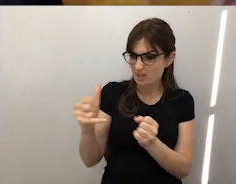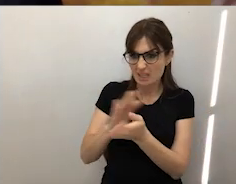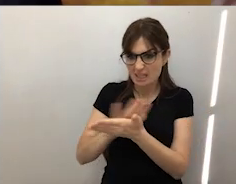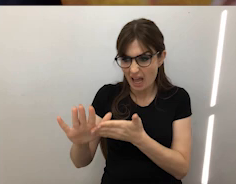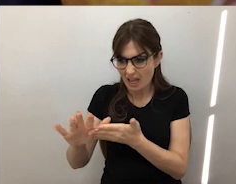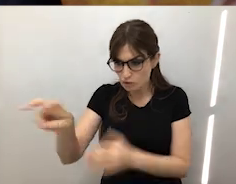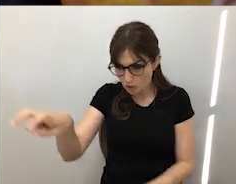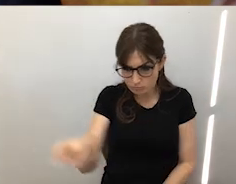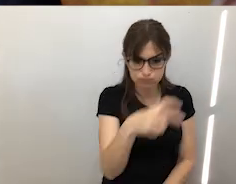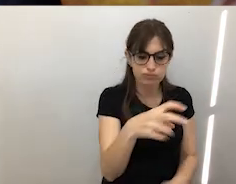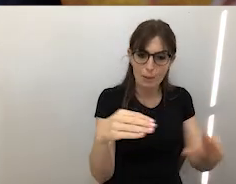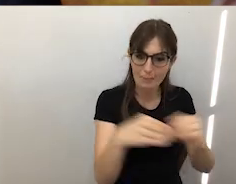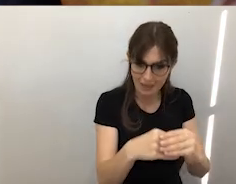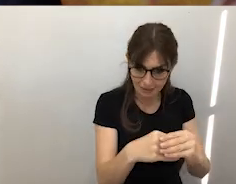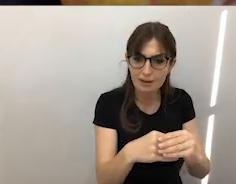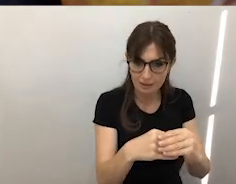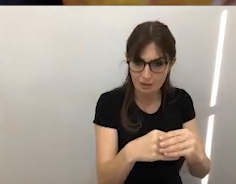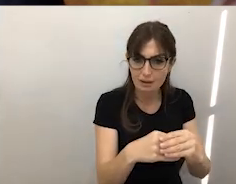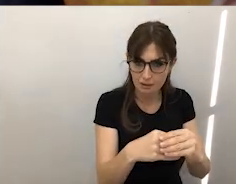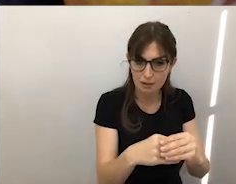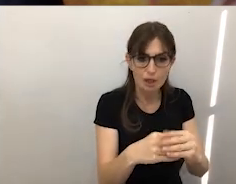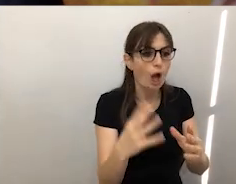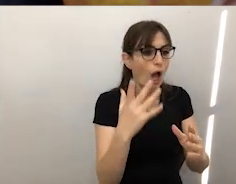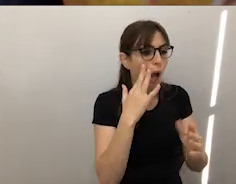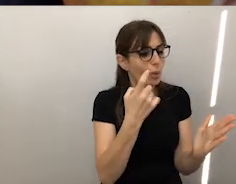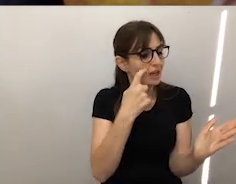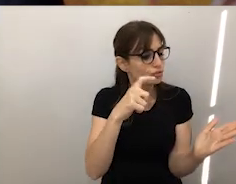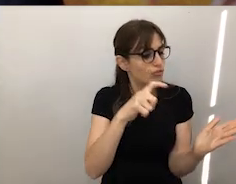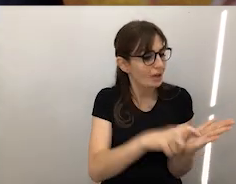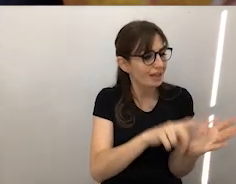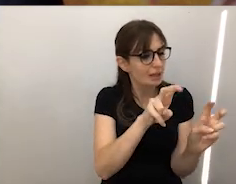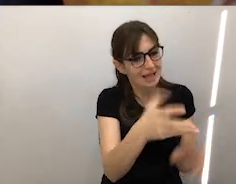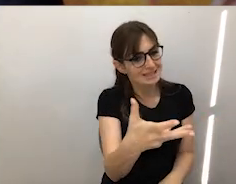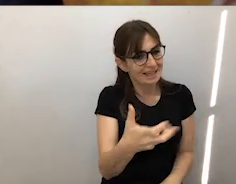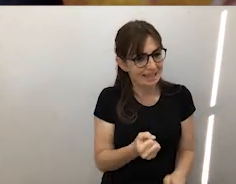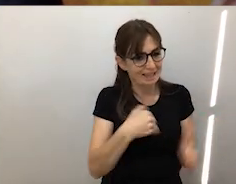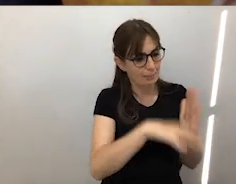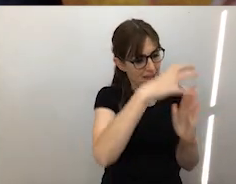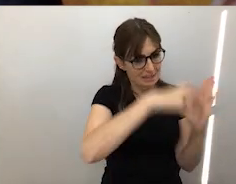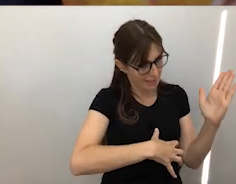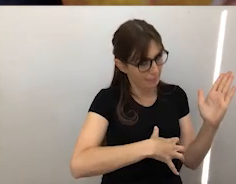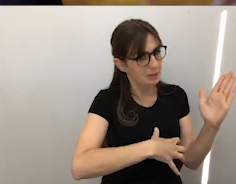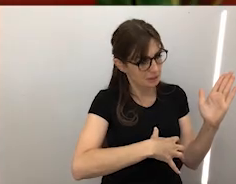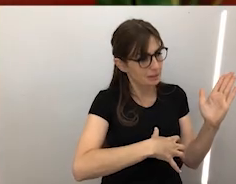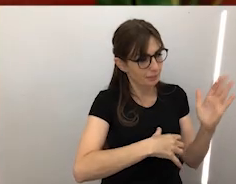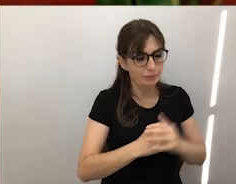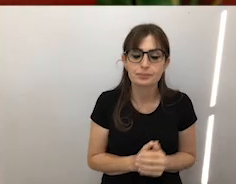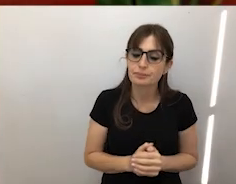and deposited into the company's bank account and when it is recognised as income, in the income statement. Some types